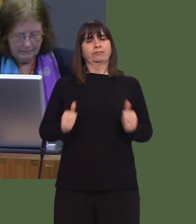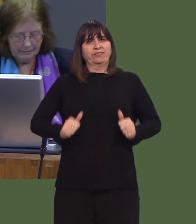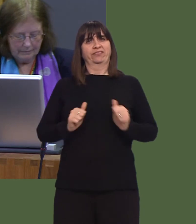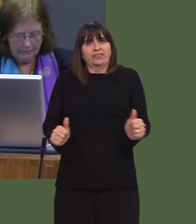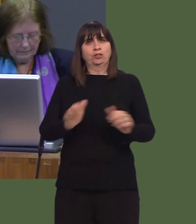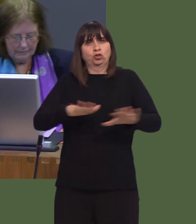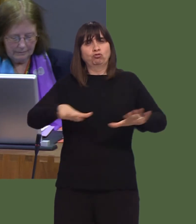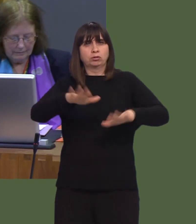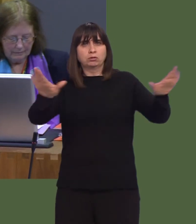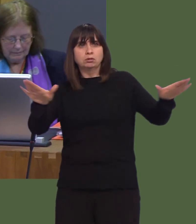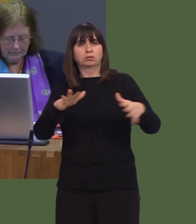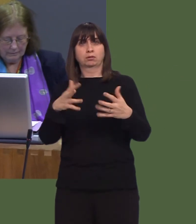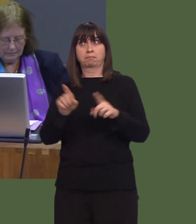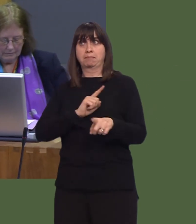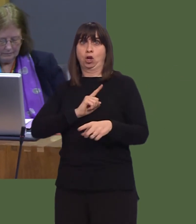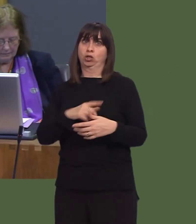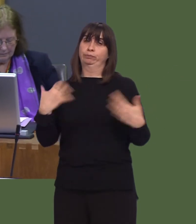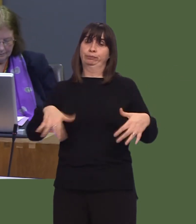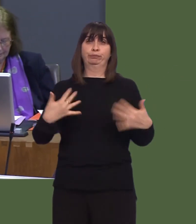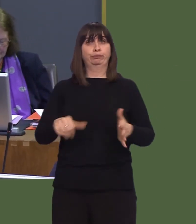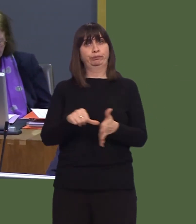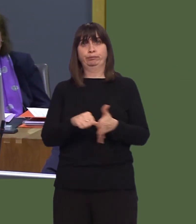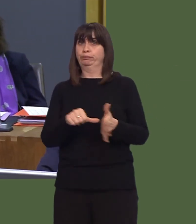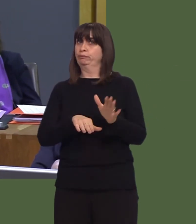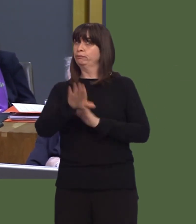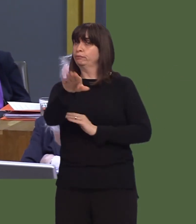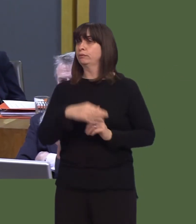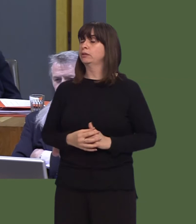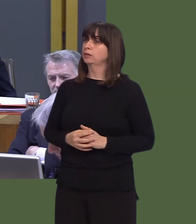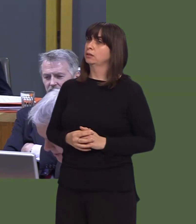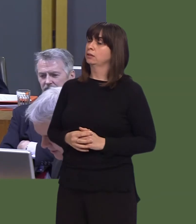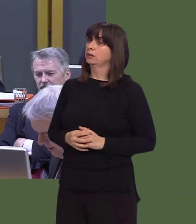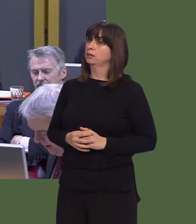the scale of the challenge that we face here? Carwyn Jones AM: Well, it is something that we are considering.